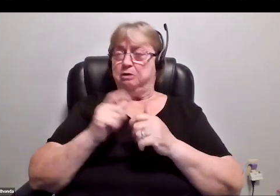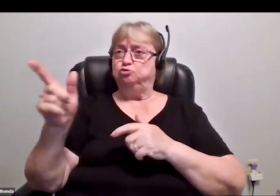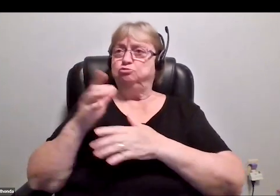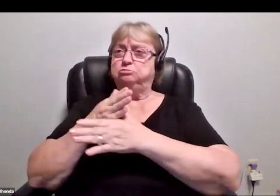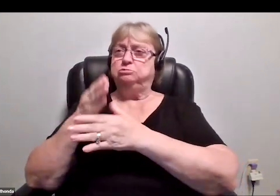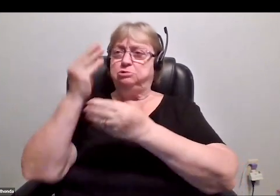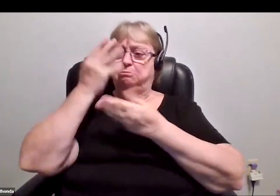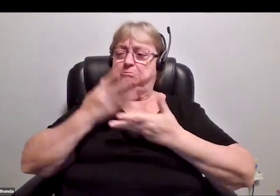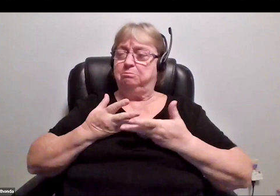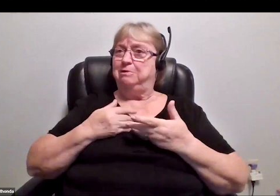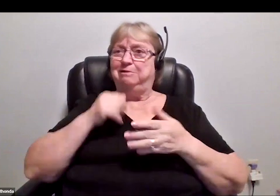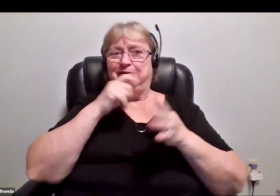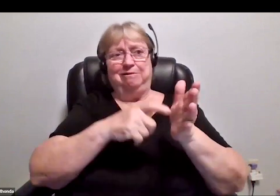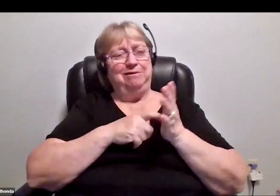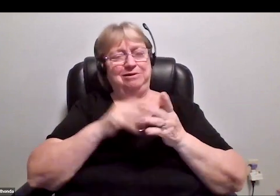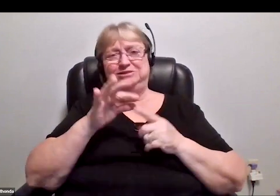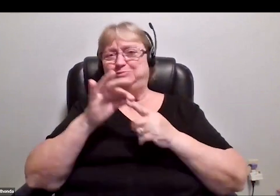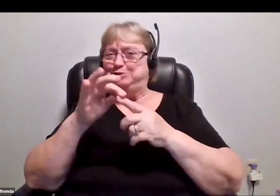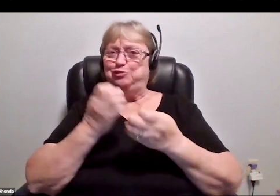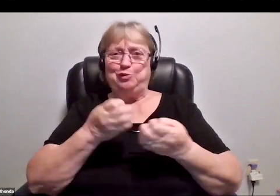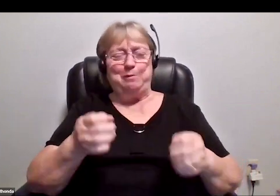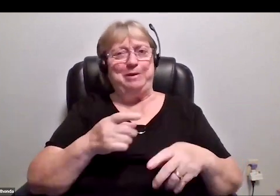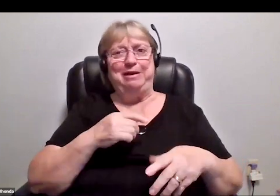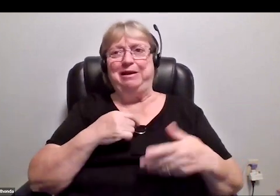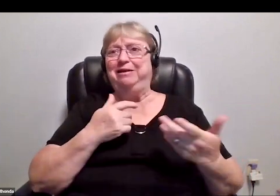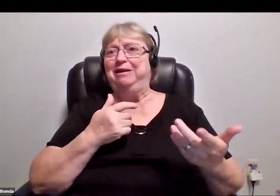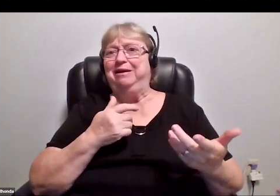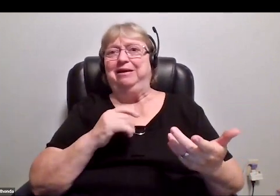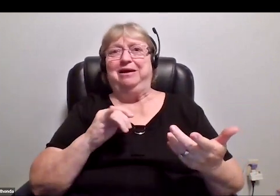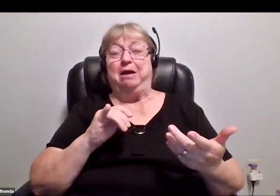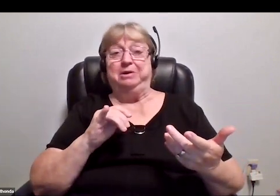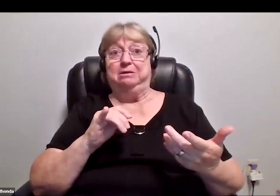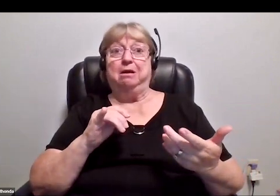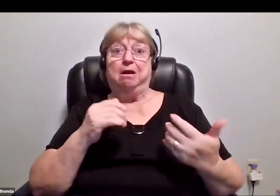It didn't require anything special. Even though I have an impairment,